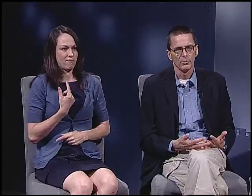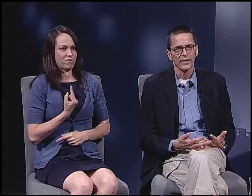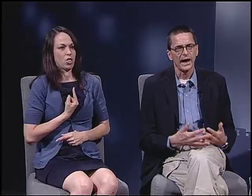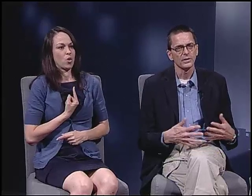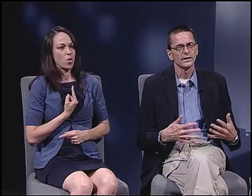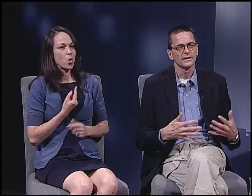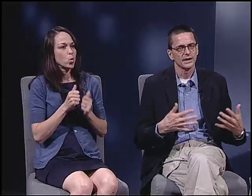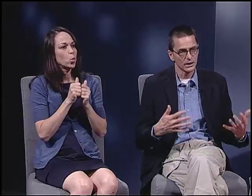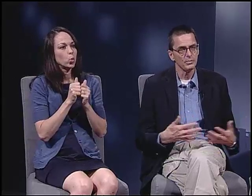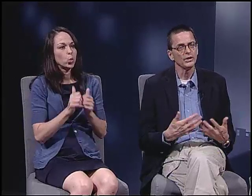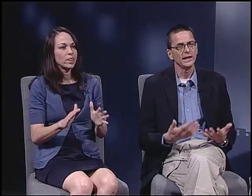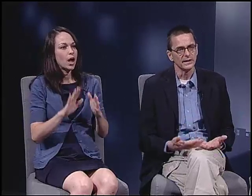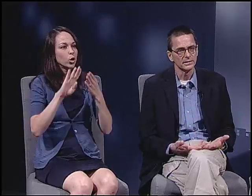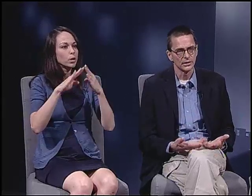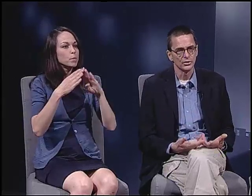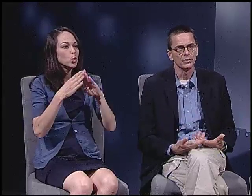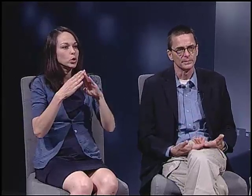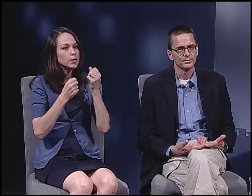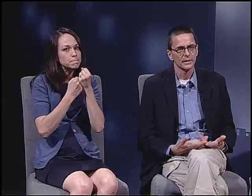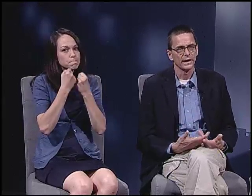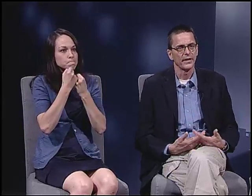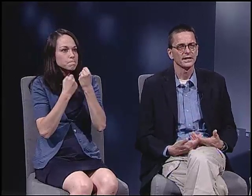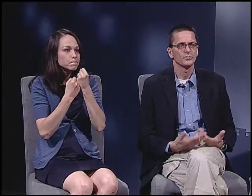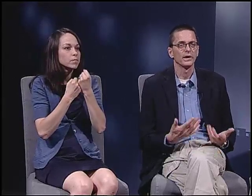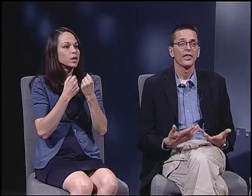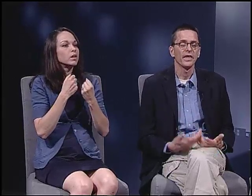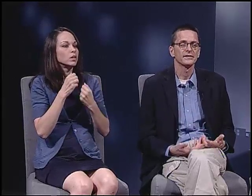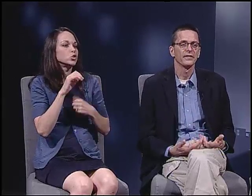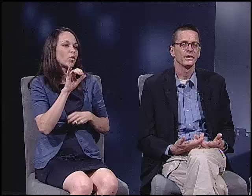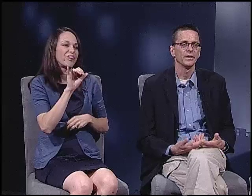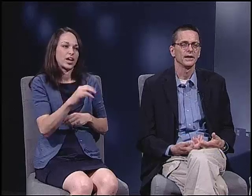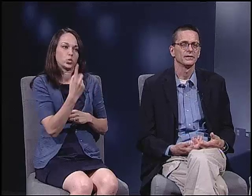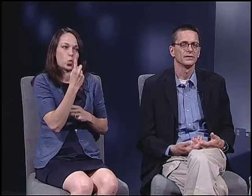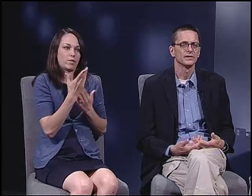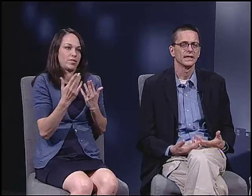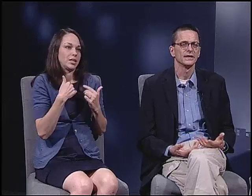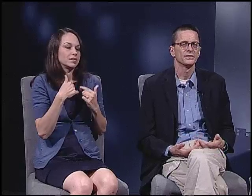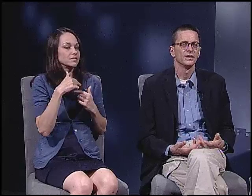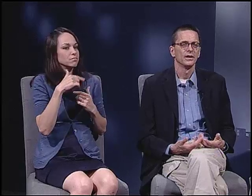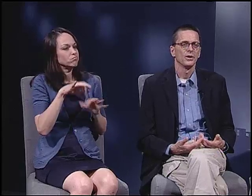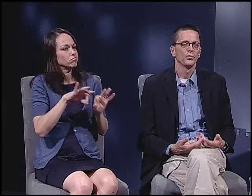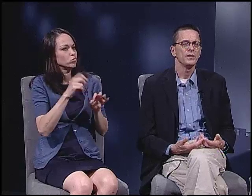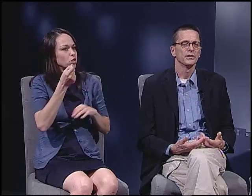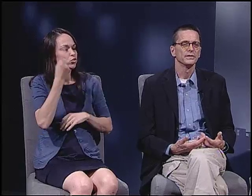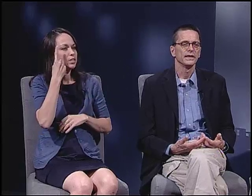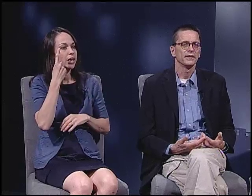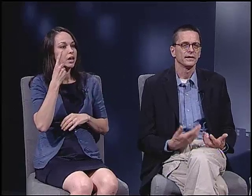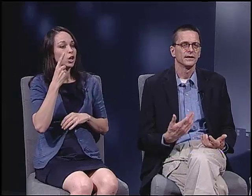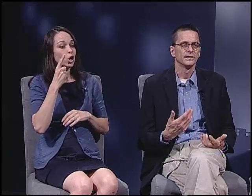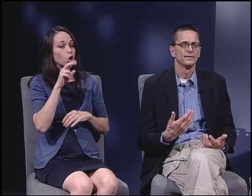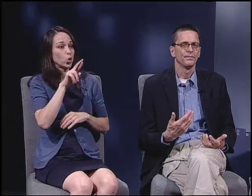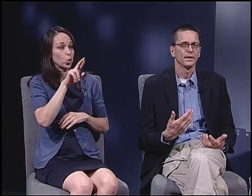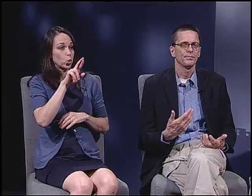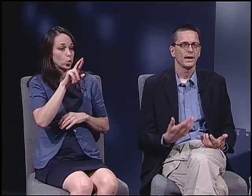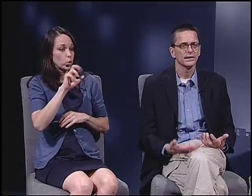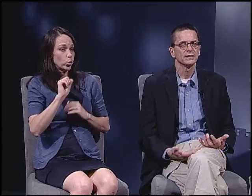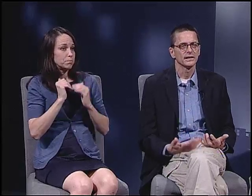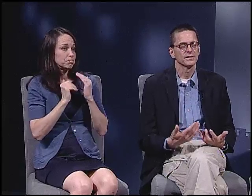without a community to do it. And that's one of the things I think we have to understand is rebuilding politics is